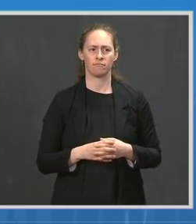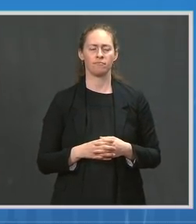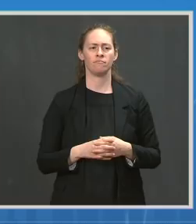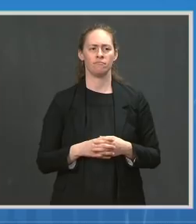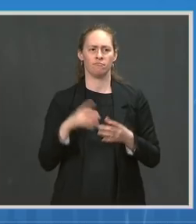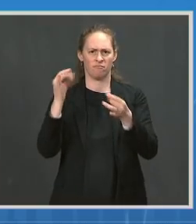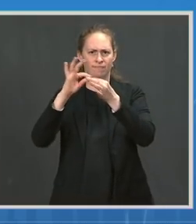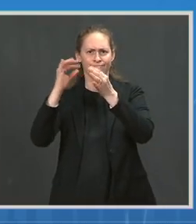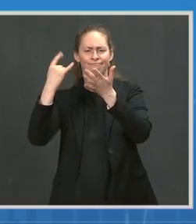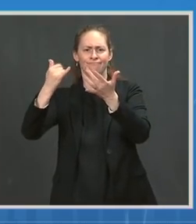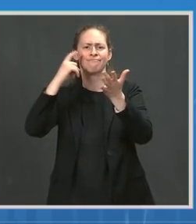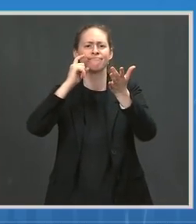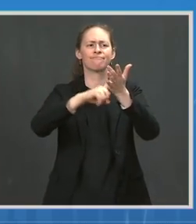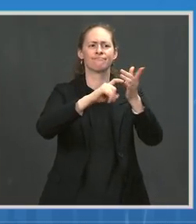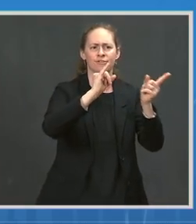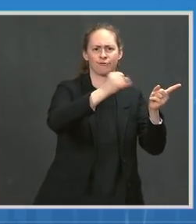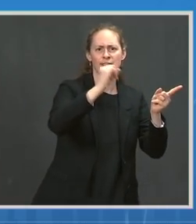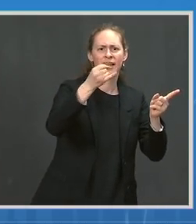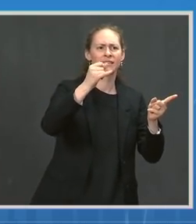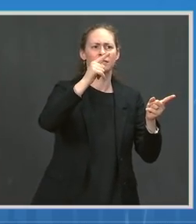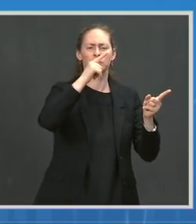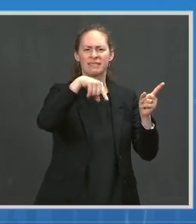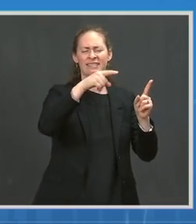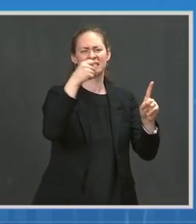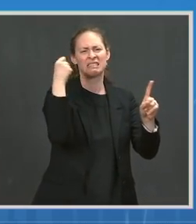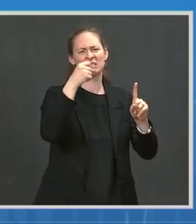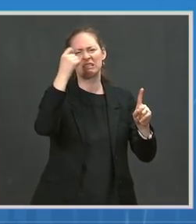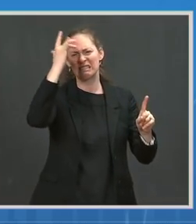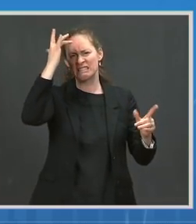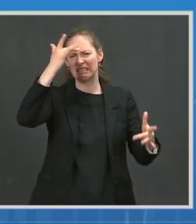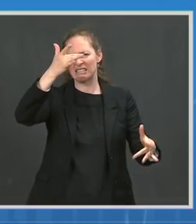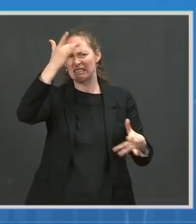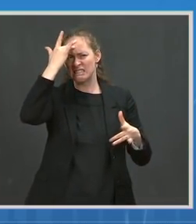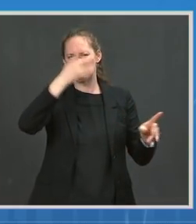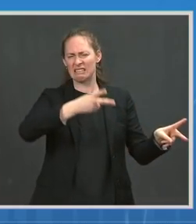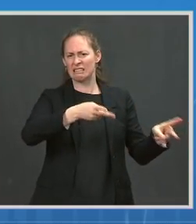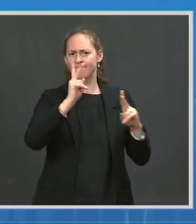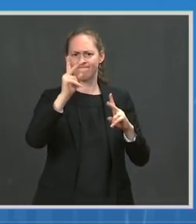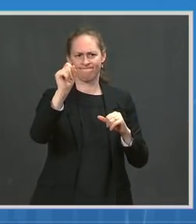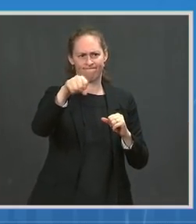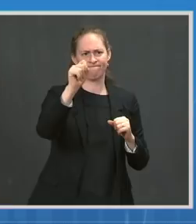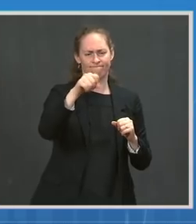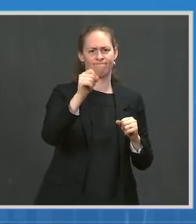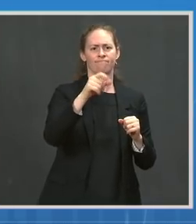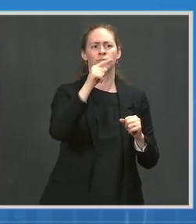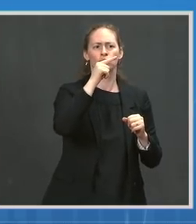We have been collecting people who have been reporting things through VAERS. We are working through --